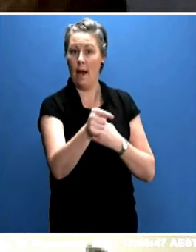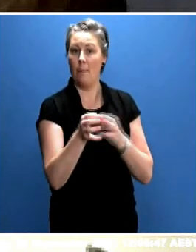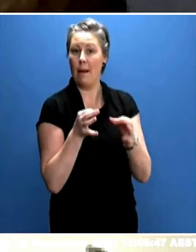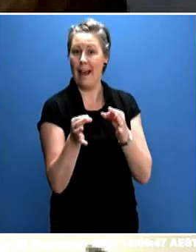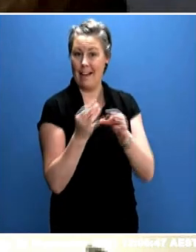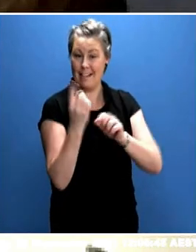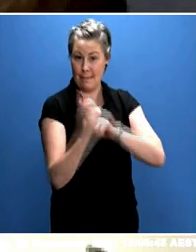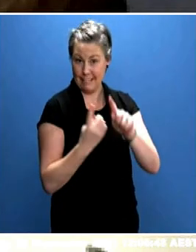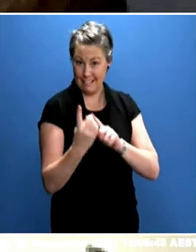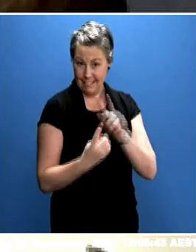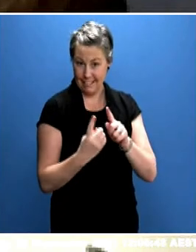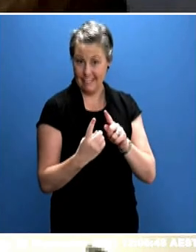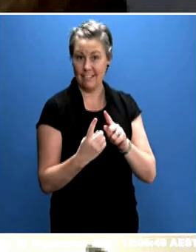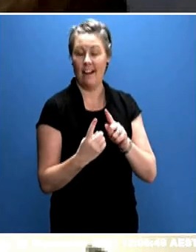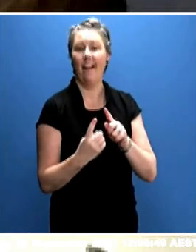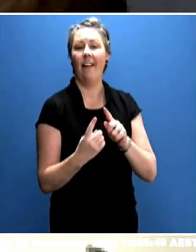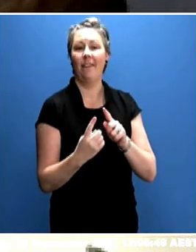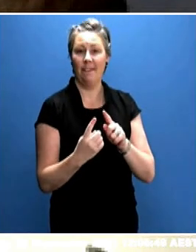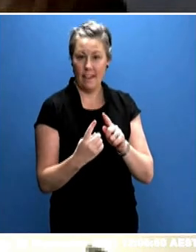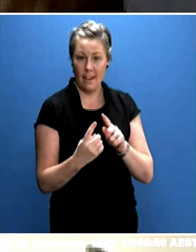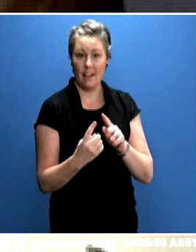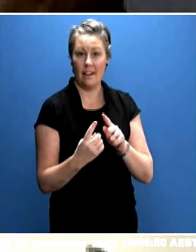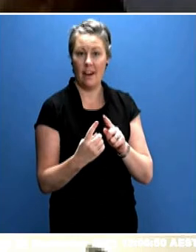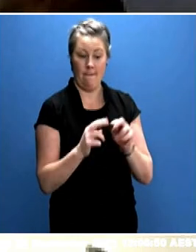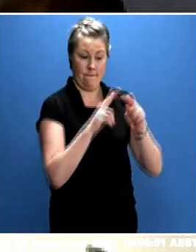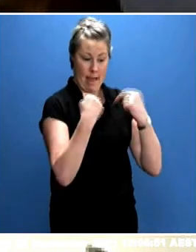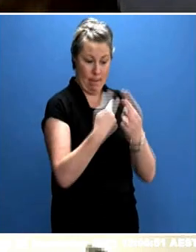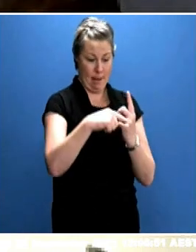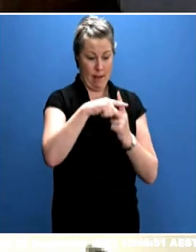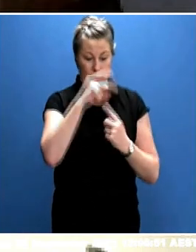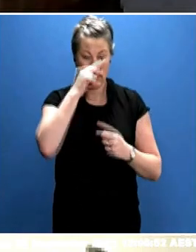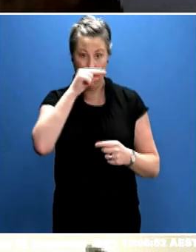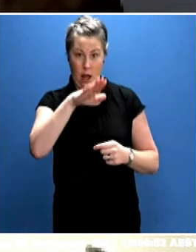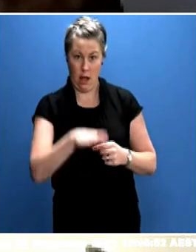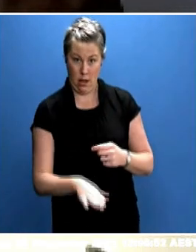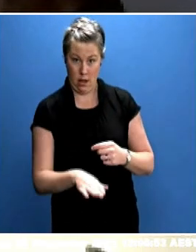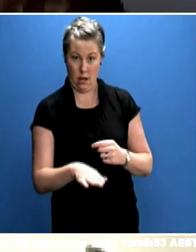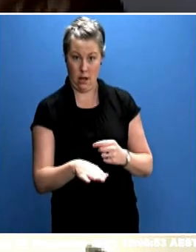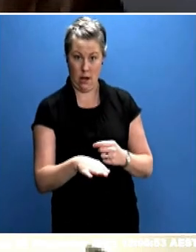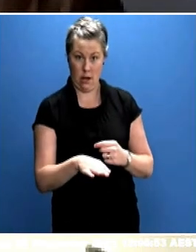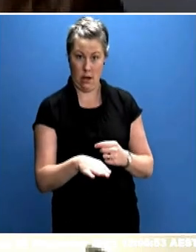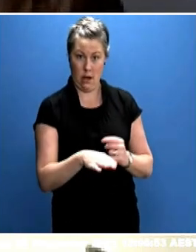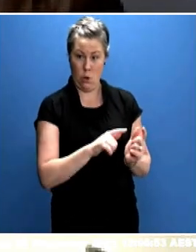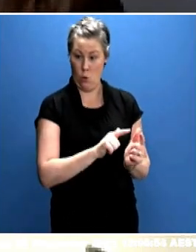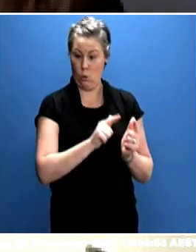I then take the family then, and the young person, to the therapist